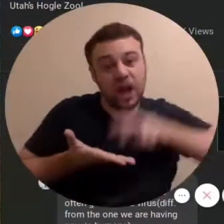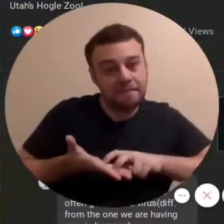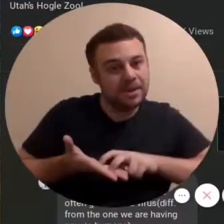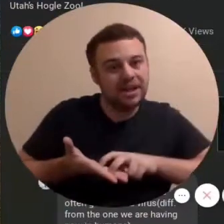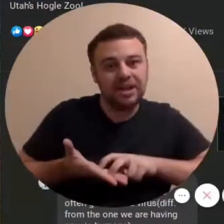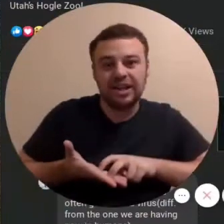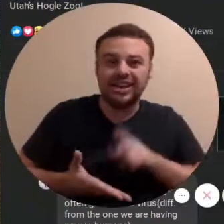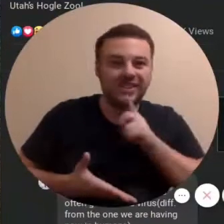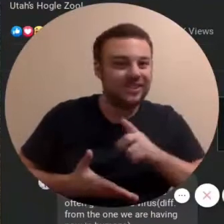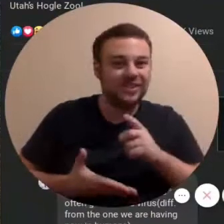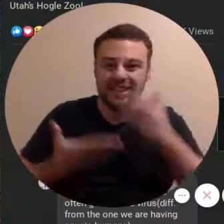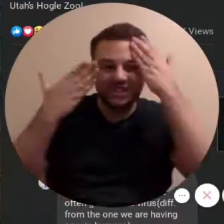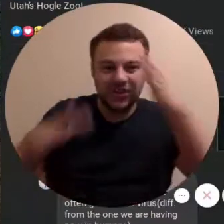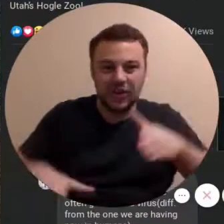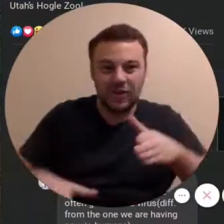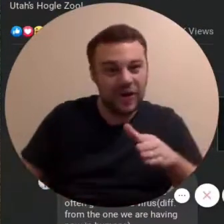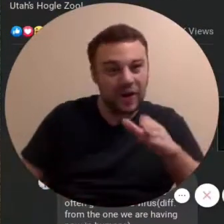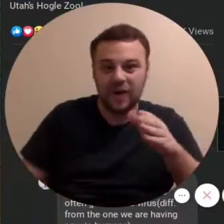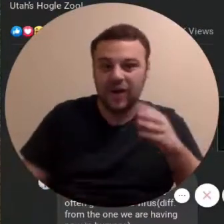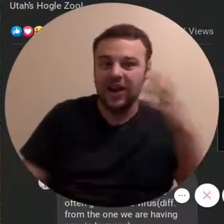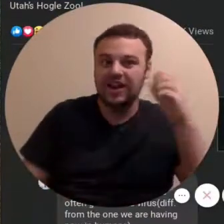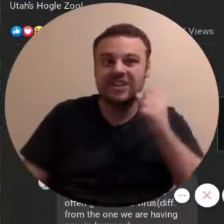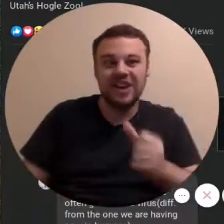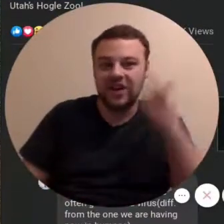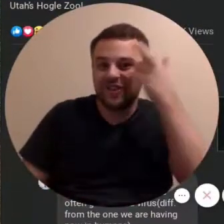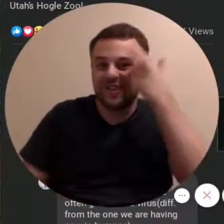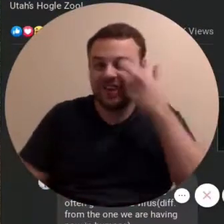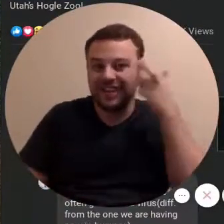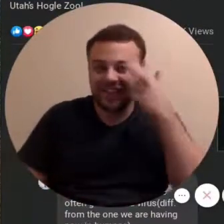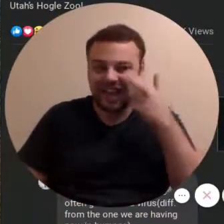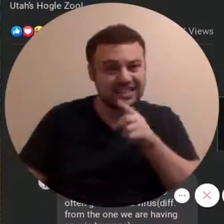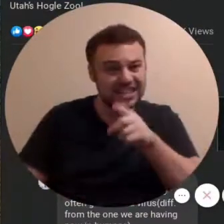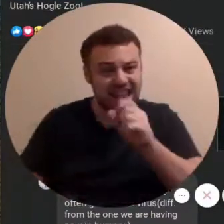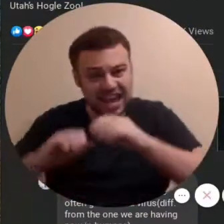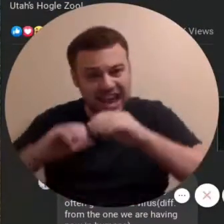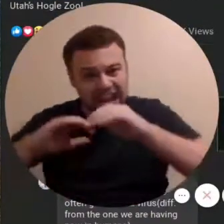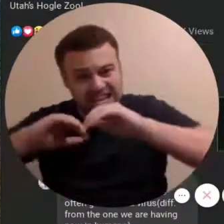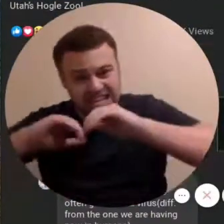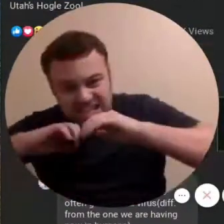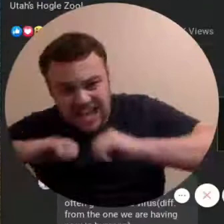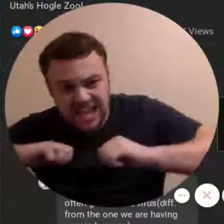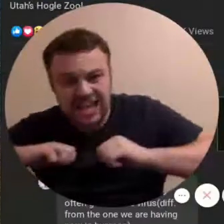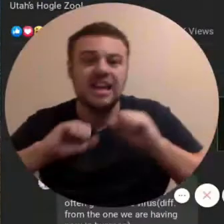as well as diggers. So you've got a lot to deal with, in terms of keeping them secure.